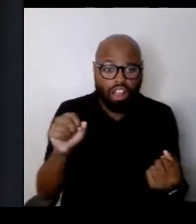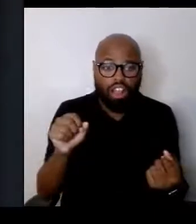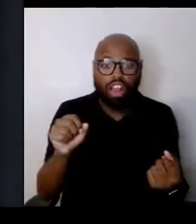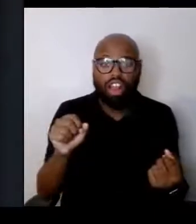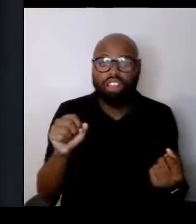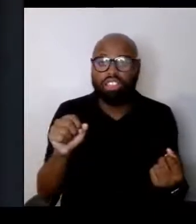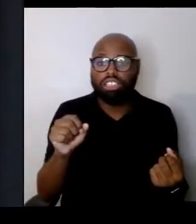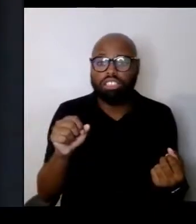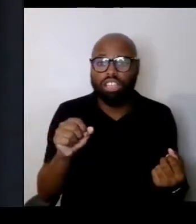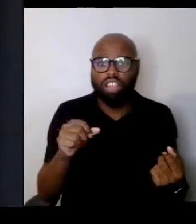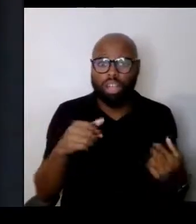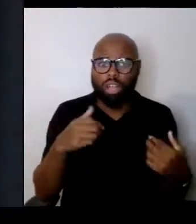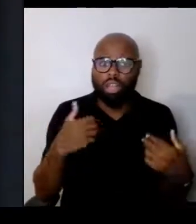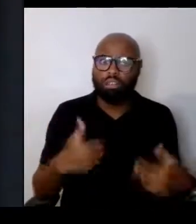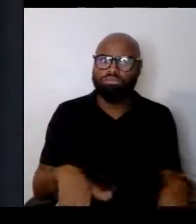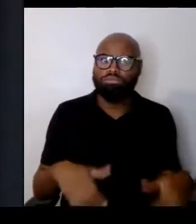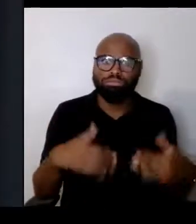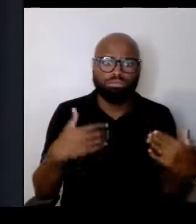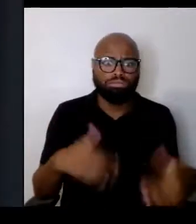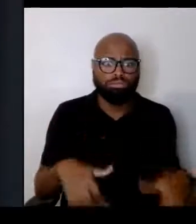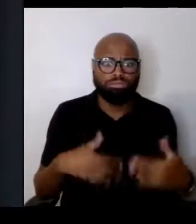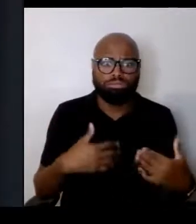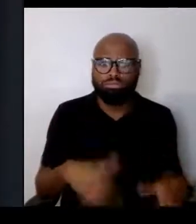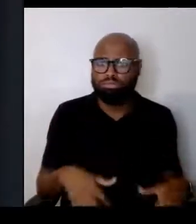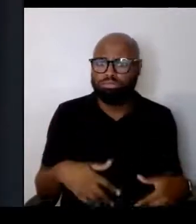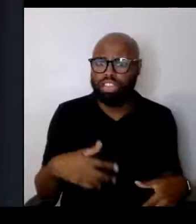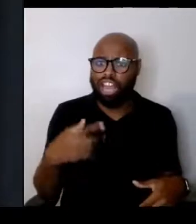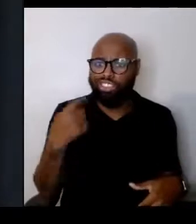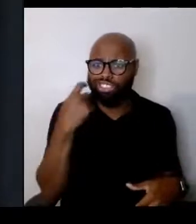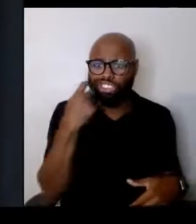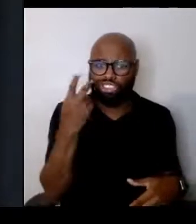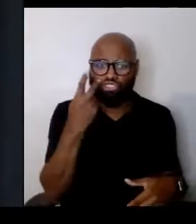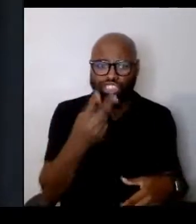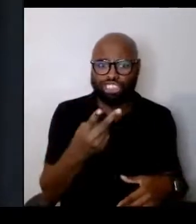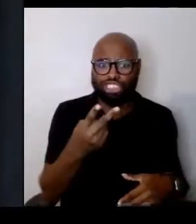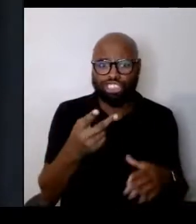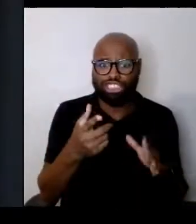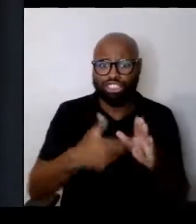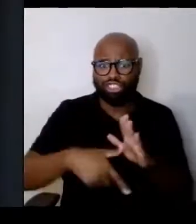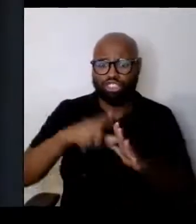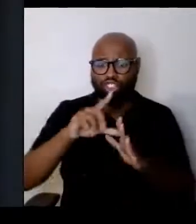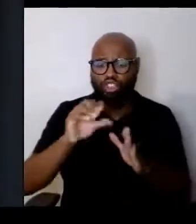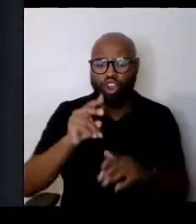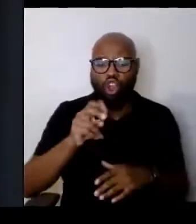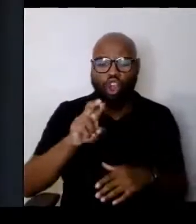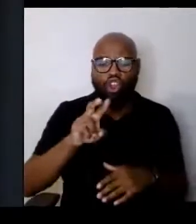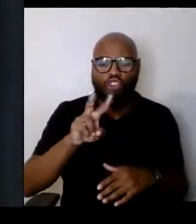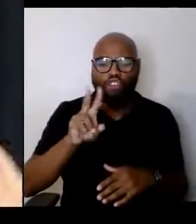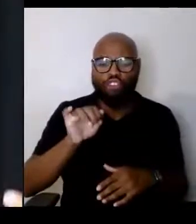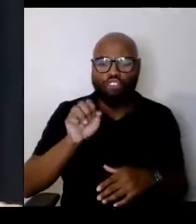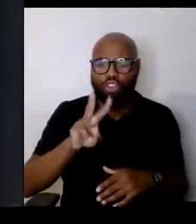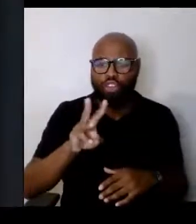I was just reading the overview in Whitman's book, and they talk about the judges who are, in Germany,